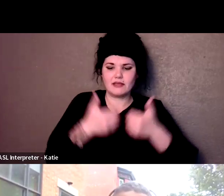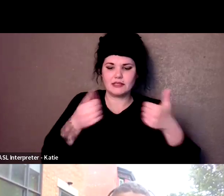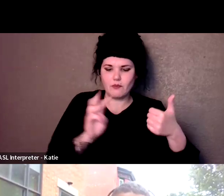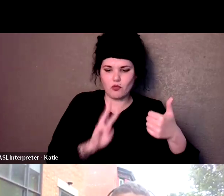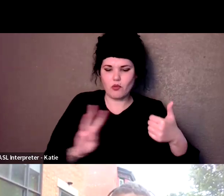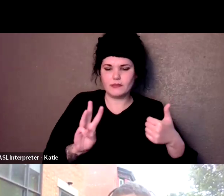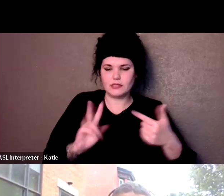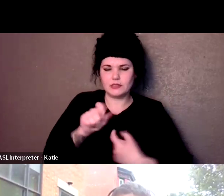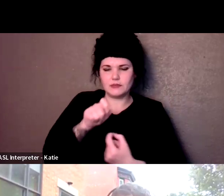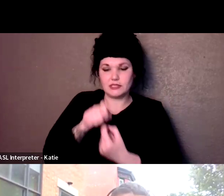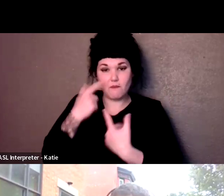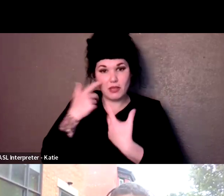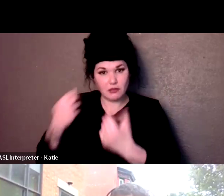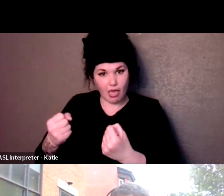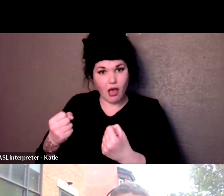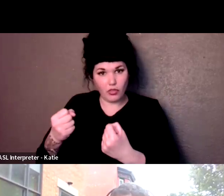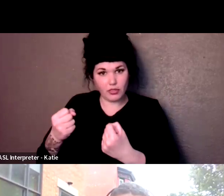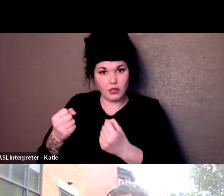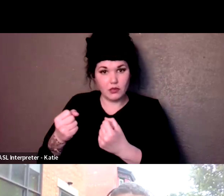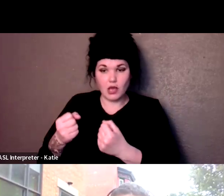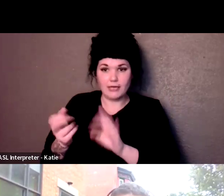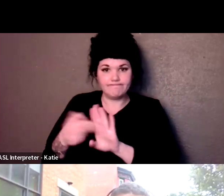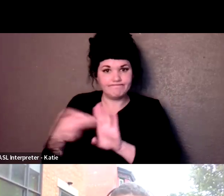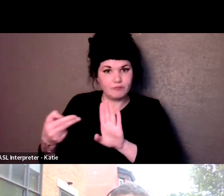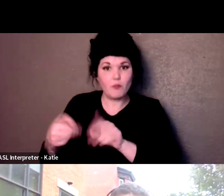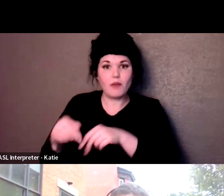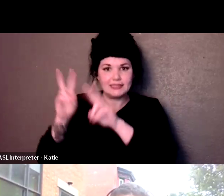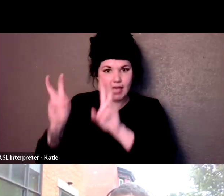topic, which is really easy to search. Then there's also A-to-Z based on the name of the